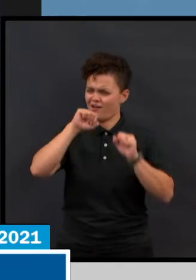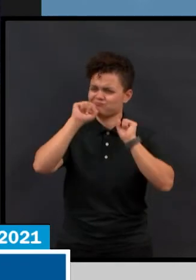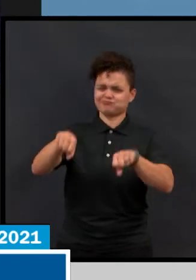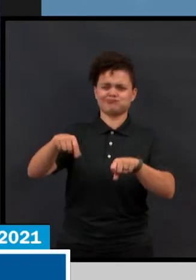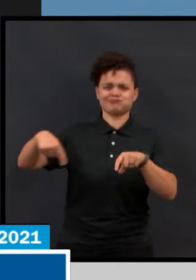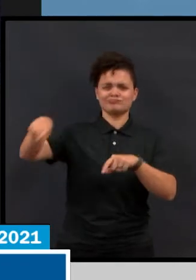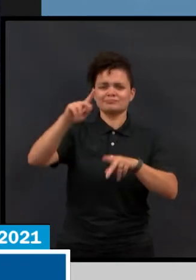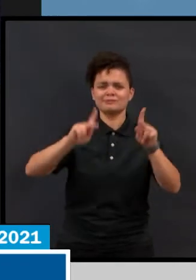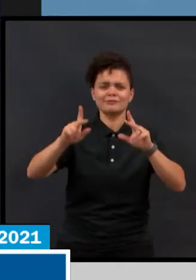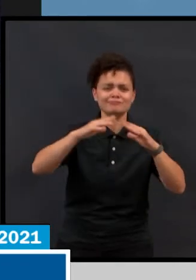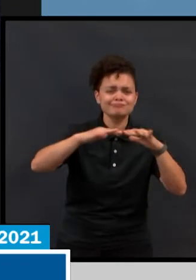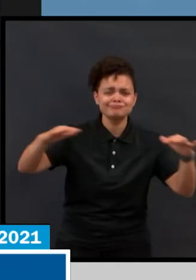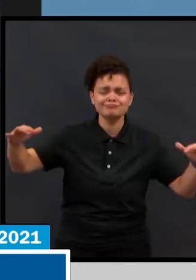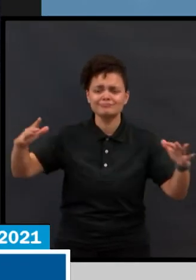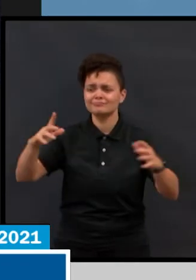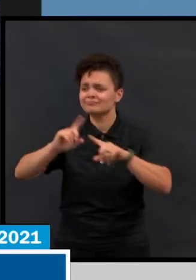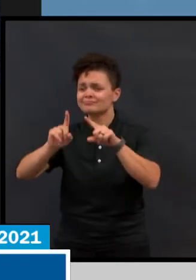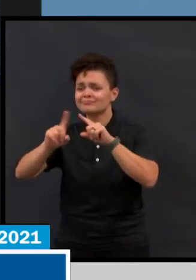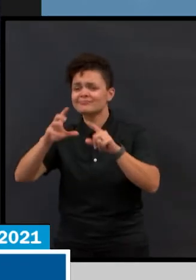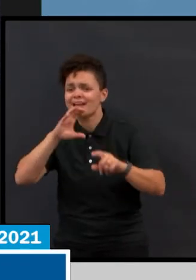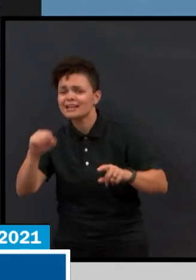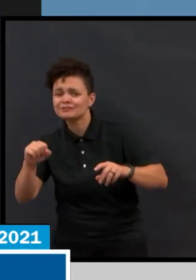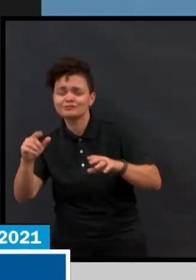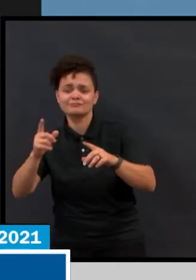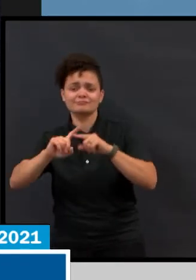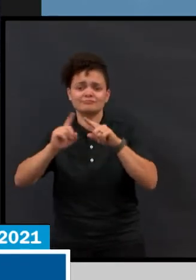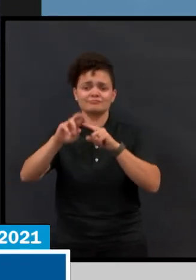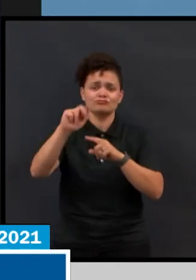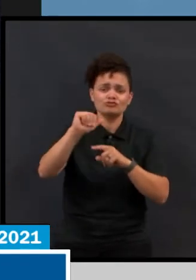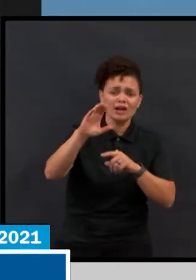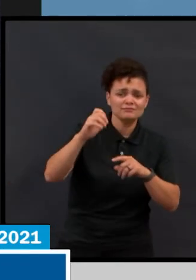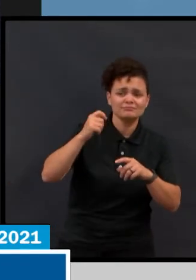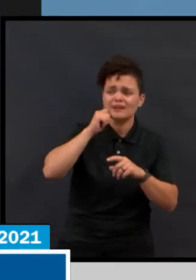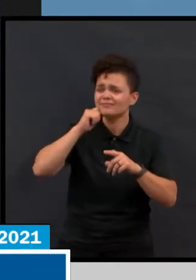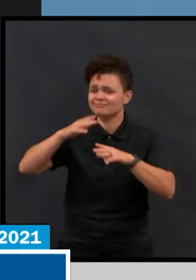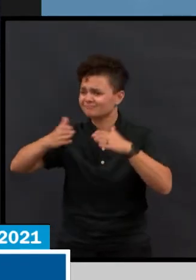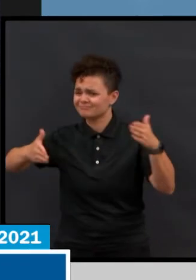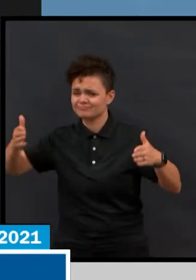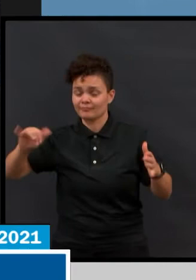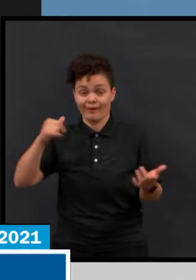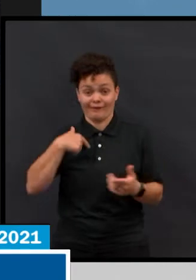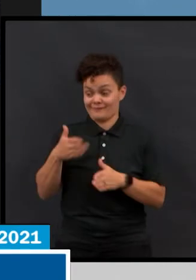on one side and we had a executive director on another side and you know so there was a lot